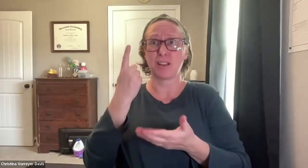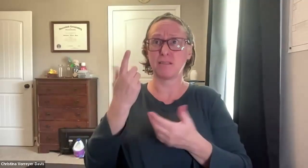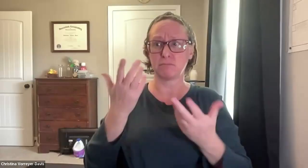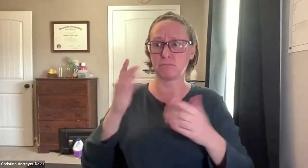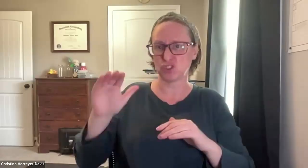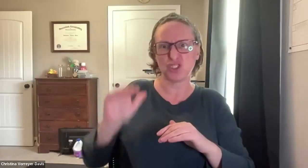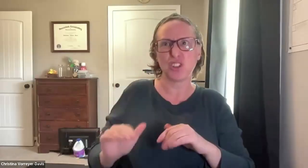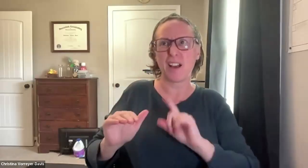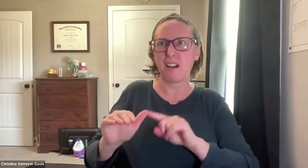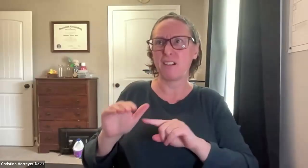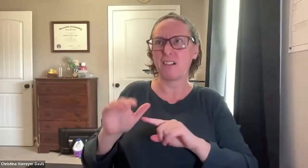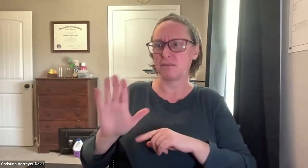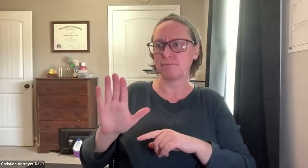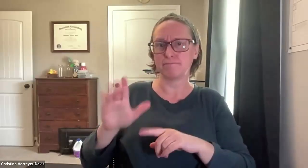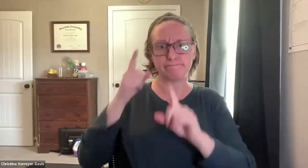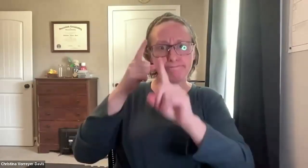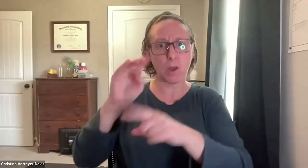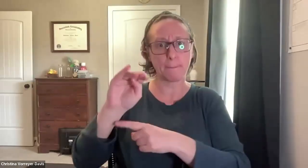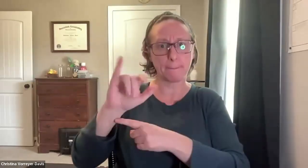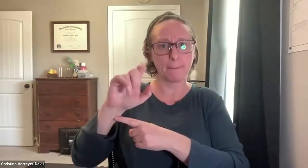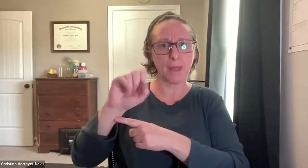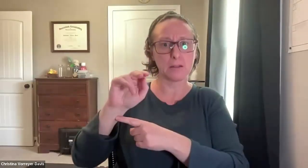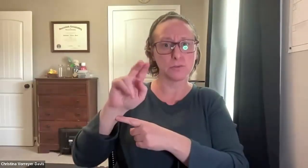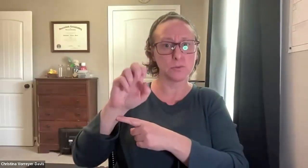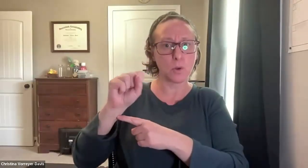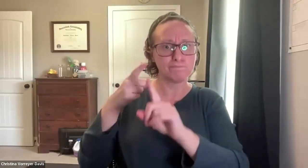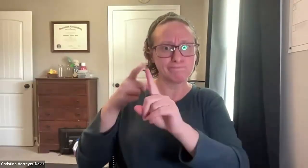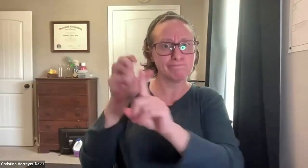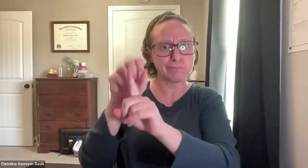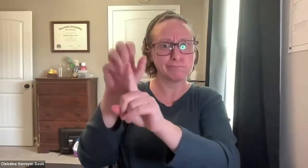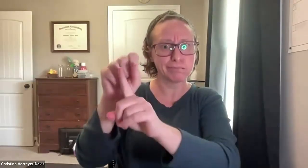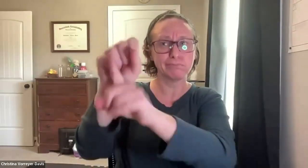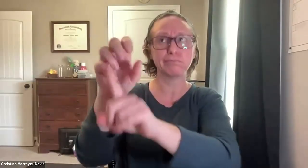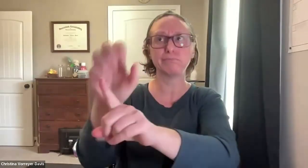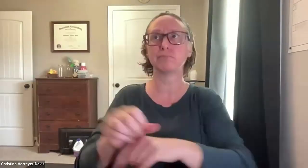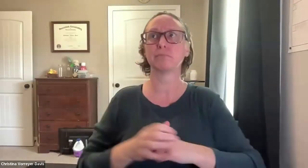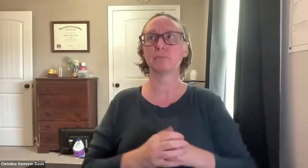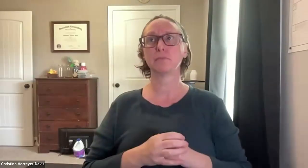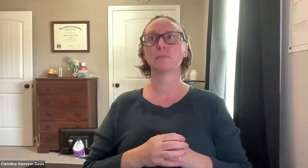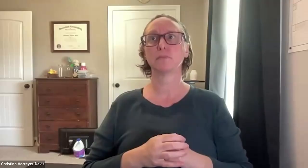It helps everyone understand the child's milestones and areas (interpreter clears throat)